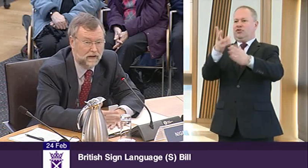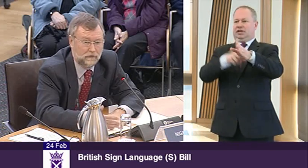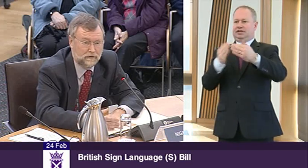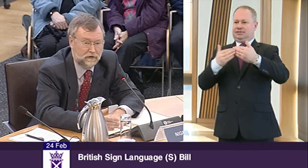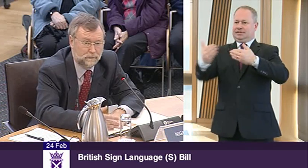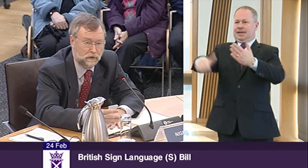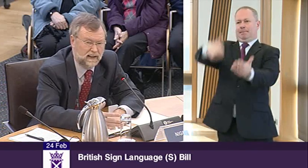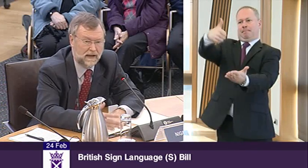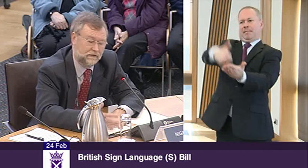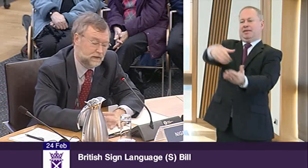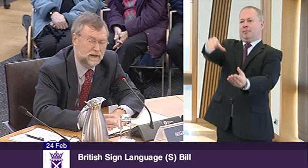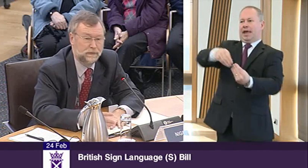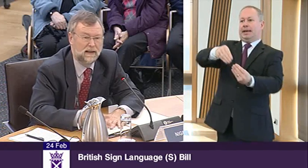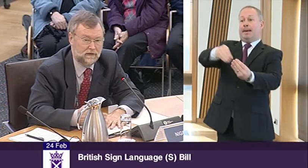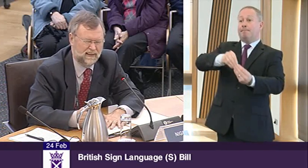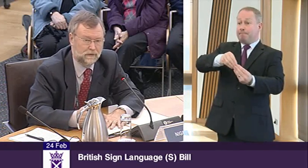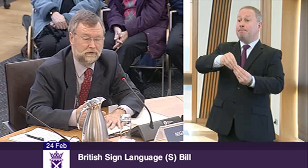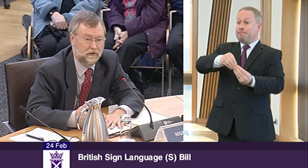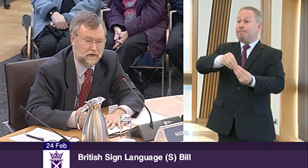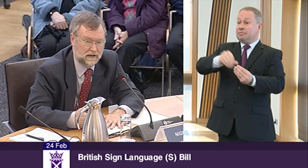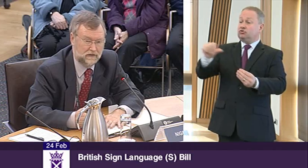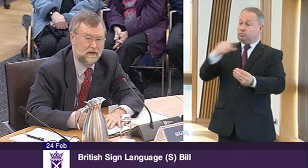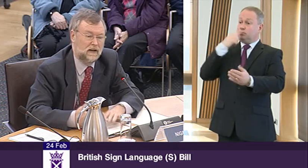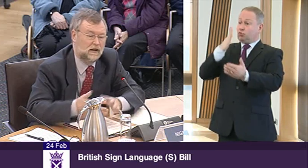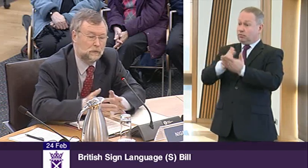three years once they had completed their training—most interpreters tend to be self-employed—we